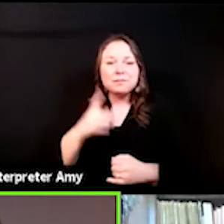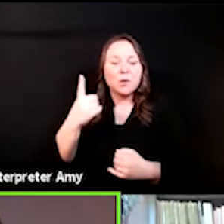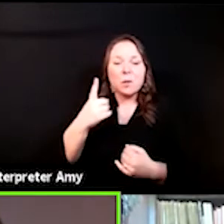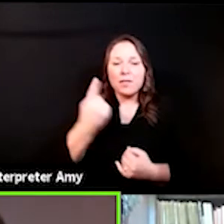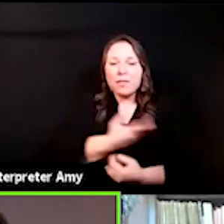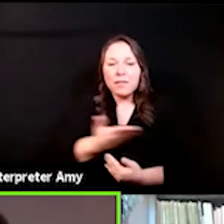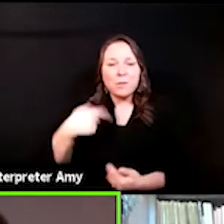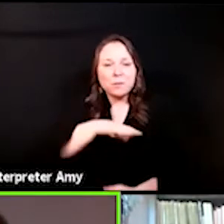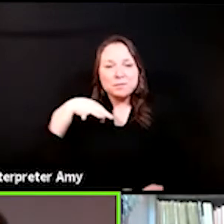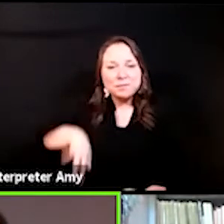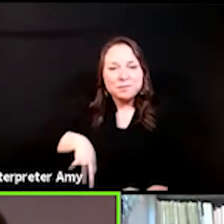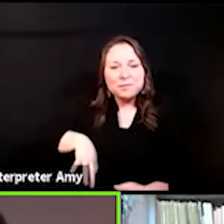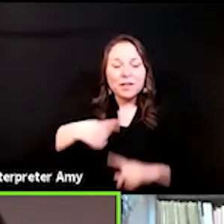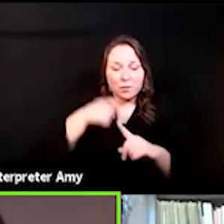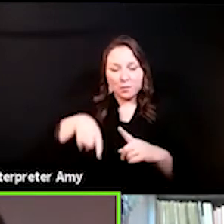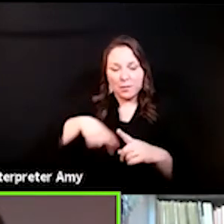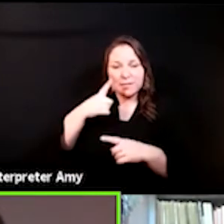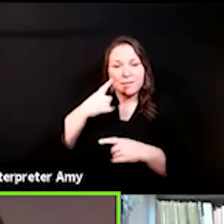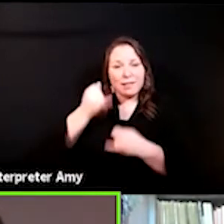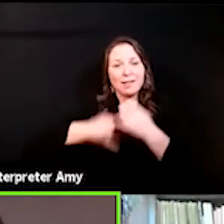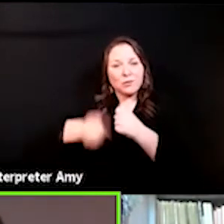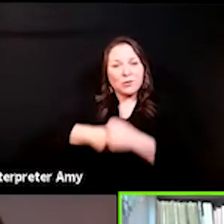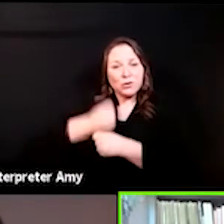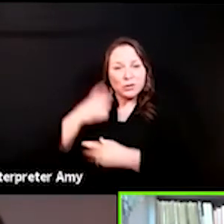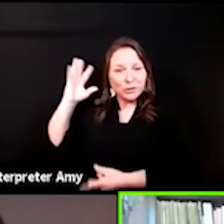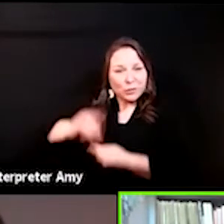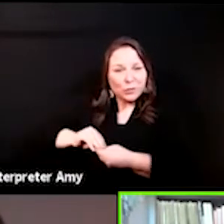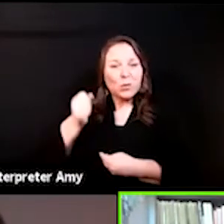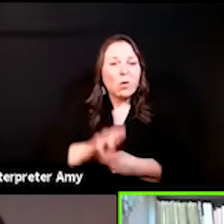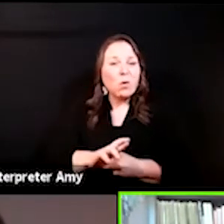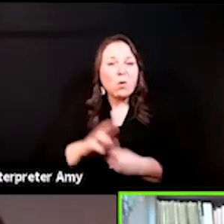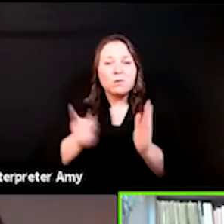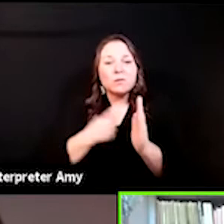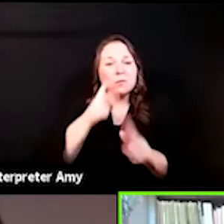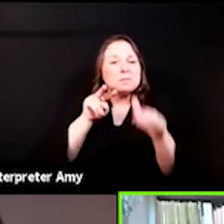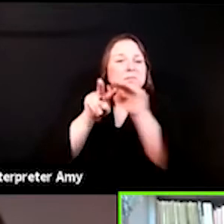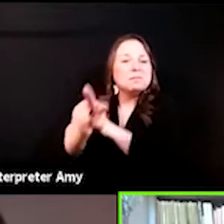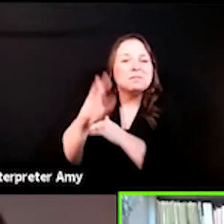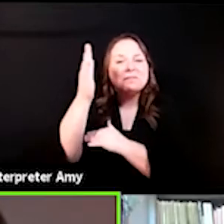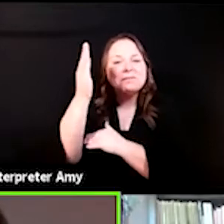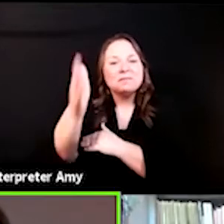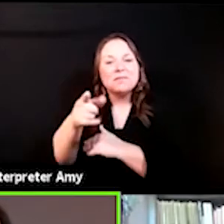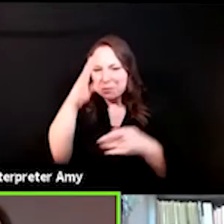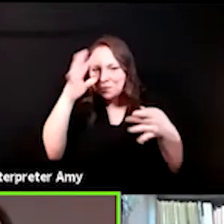GIVE US EACH ONE FINAL THOUGHT , ONE TAKEAWAY, EITHER A TAKEAWAY FROM THIS PAST YEAR OR EVEN SOMETHING THAT YOU ARE